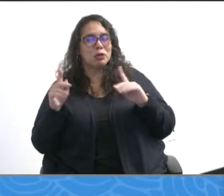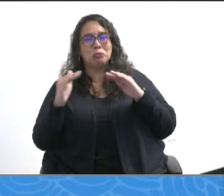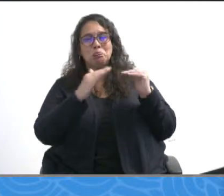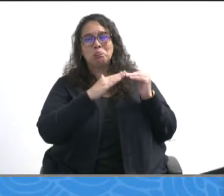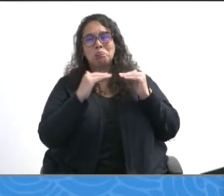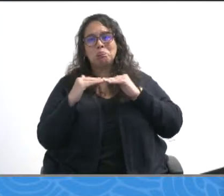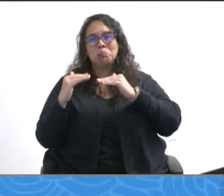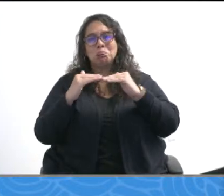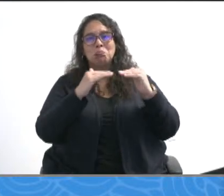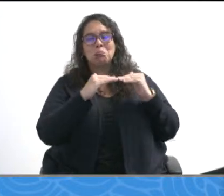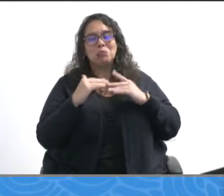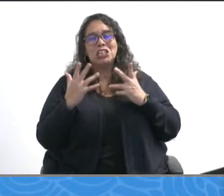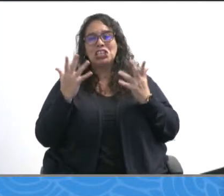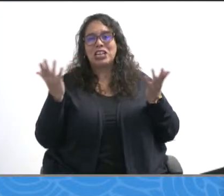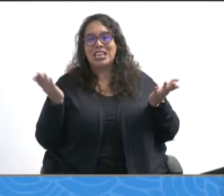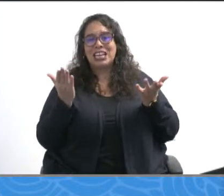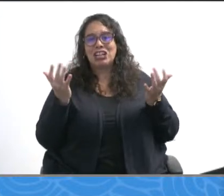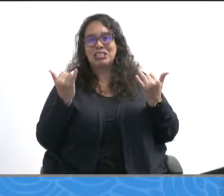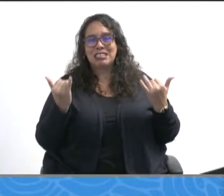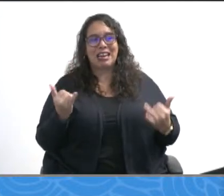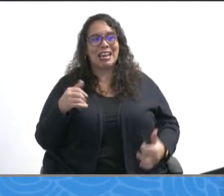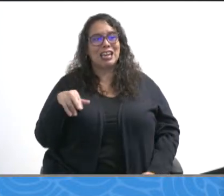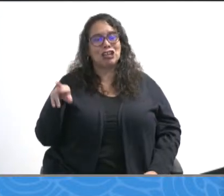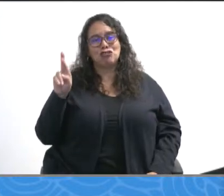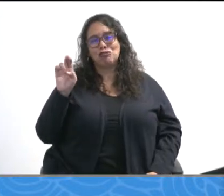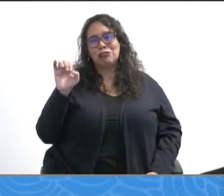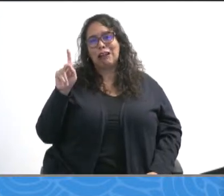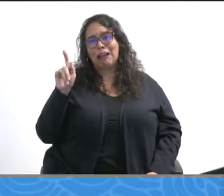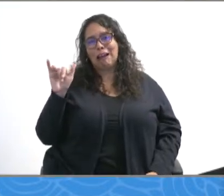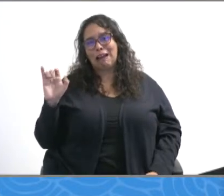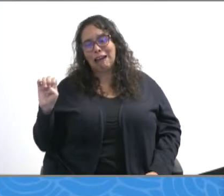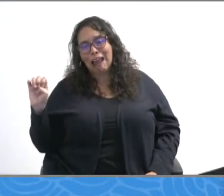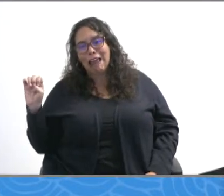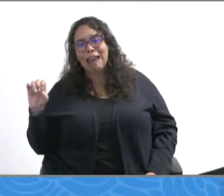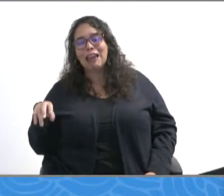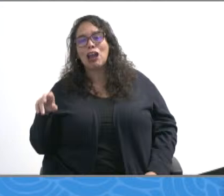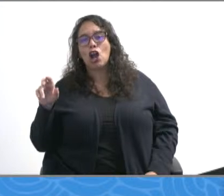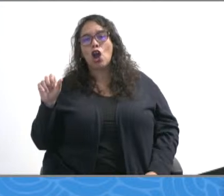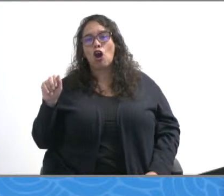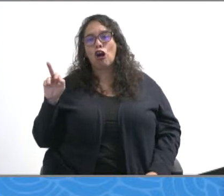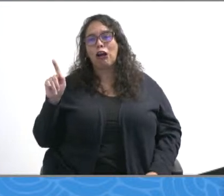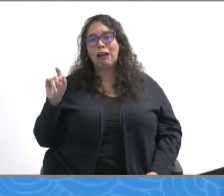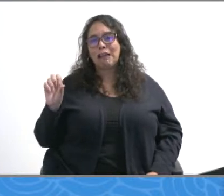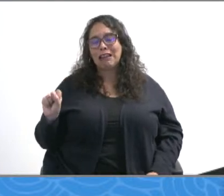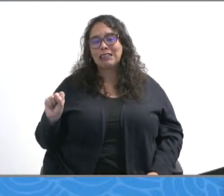to share with you are Renee Arkus, she's the executive director of fiscal services, Christine Pratt,